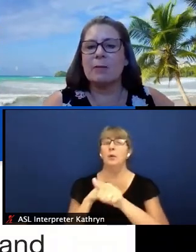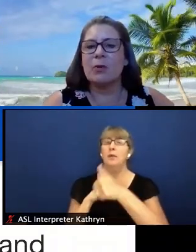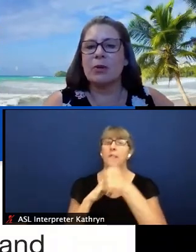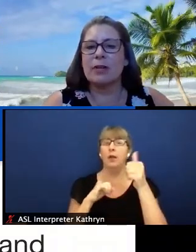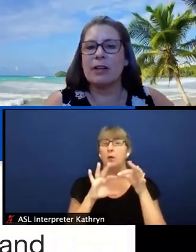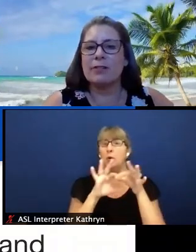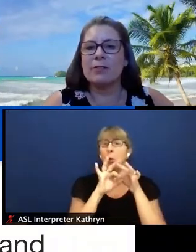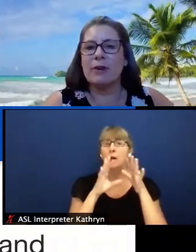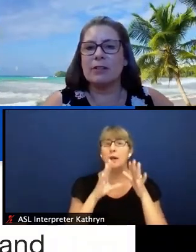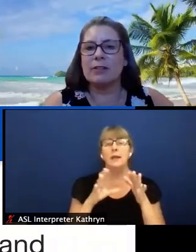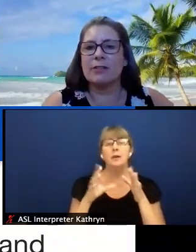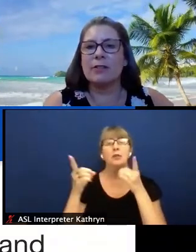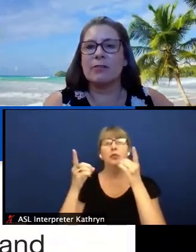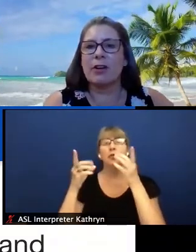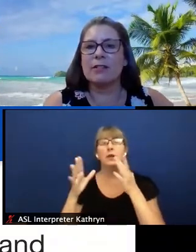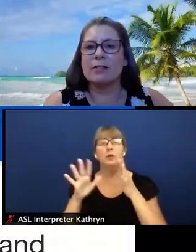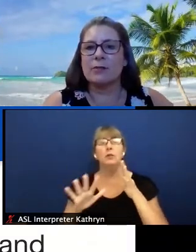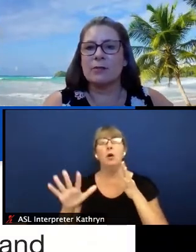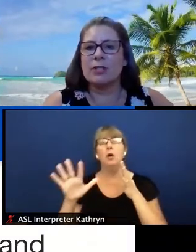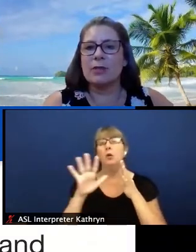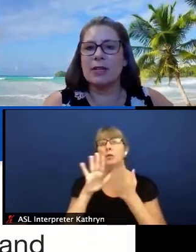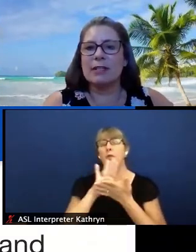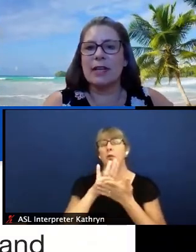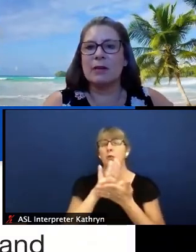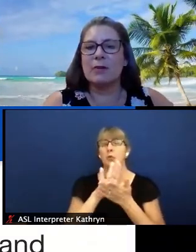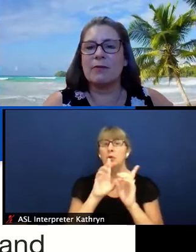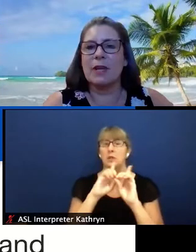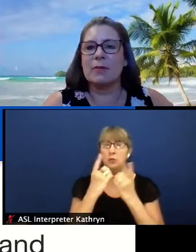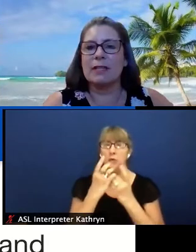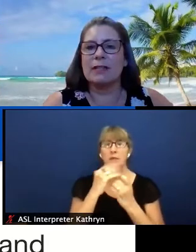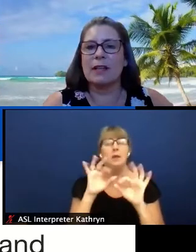coordinators and directors across the school districts and with families and other